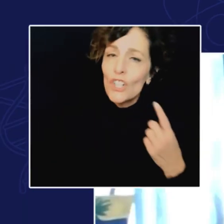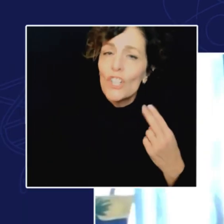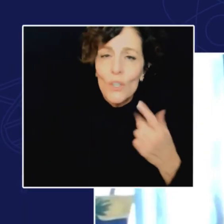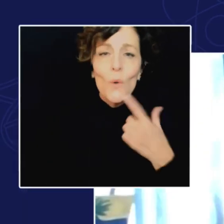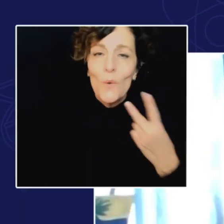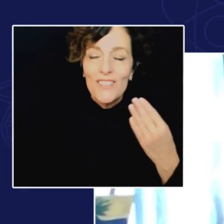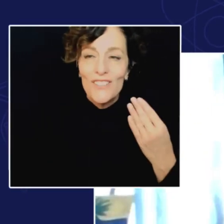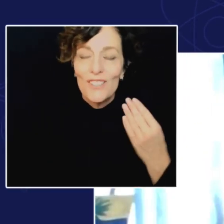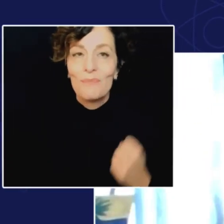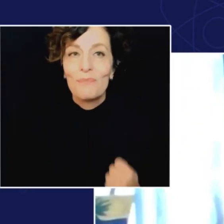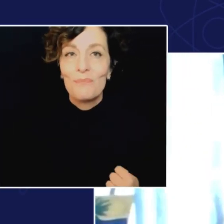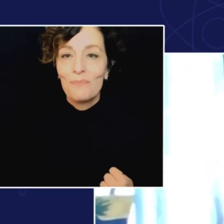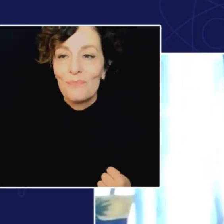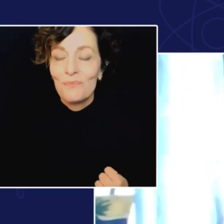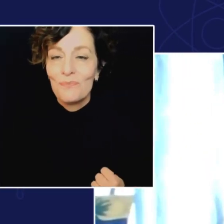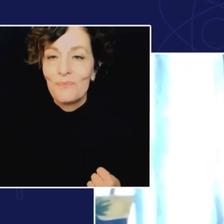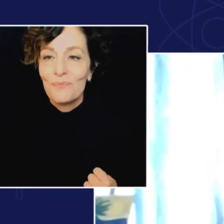[HAYLIE]: Good question.